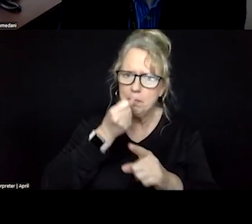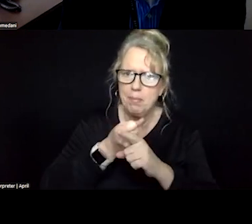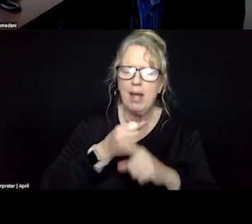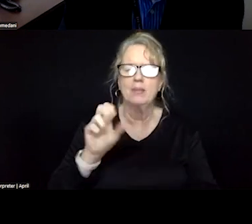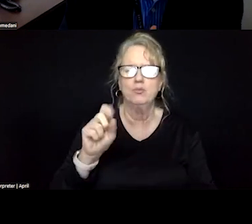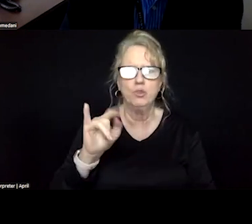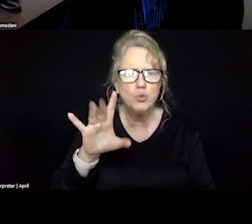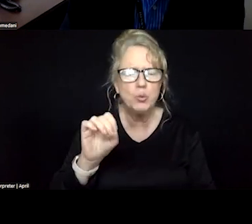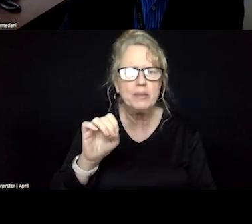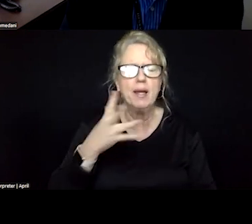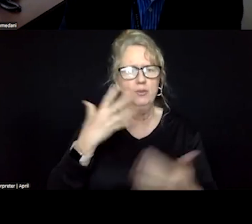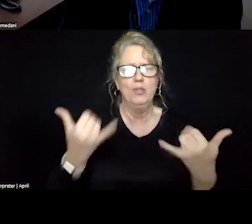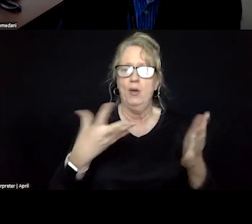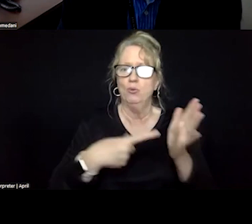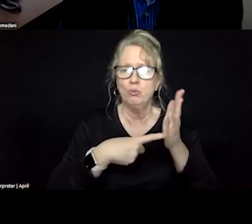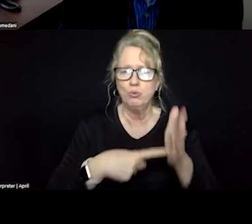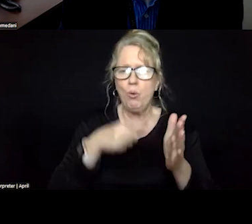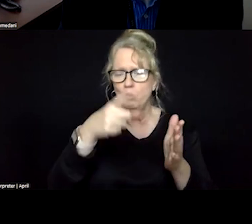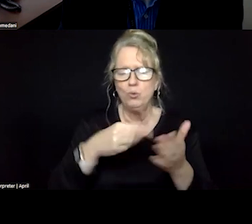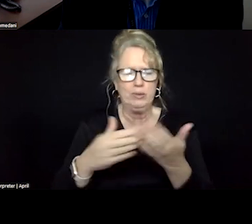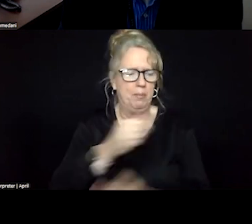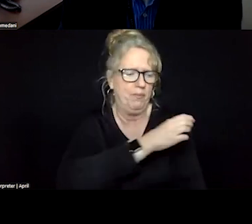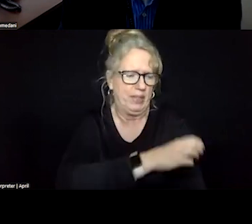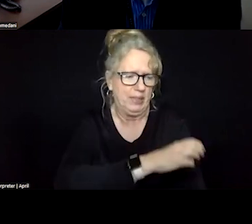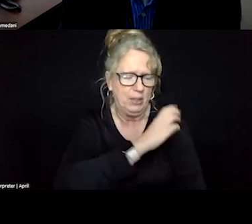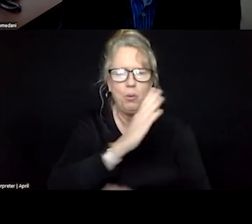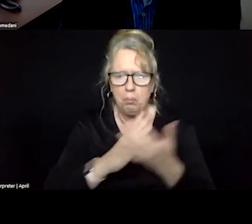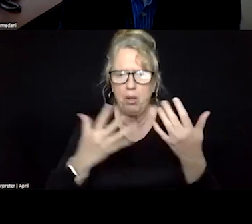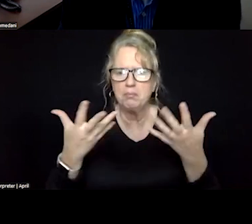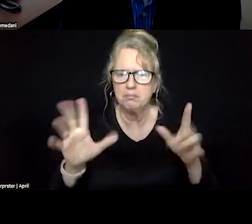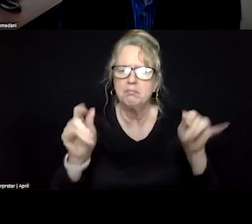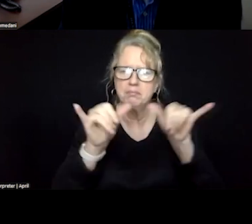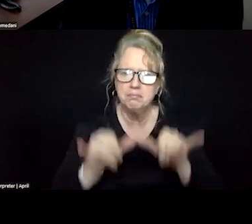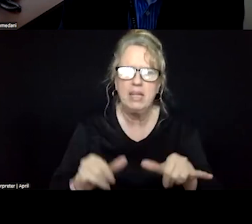SO I SHOW THE COMPONENTS THAT WE ARE MEASURING LIKE SCREENING AND